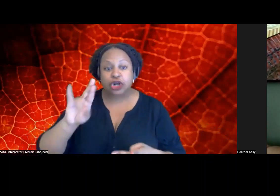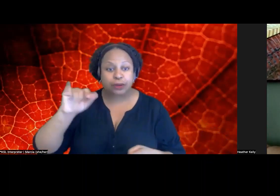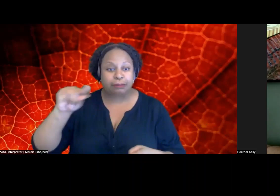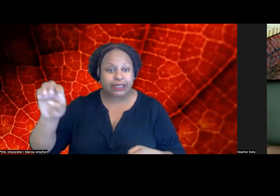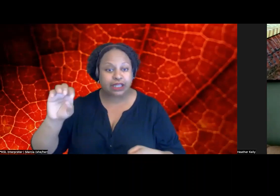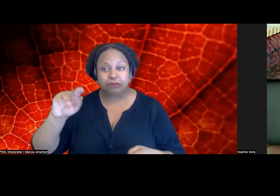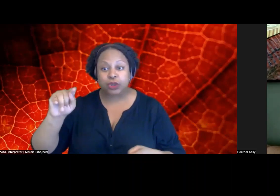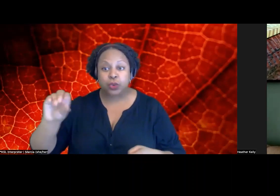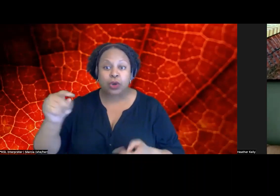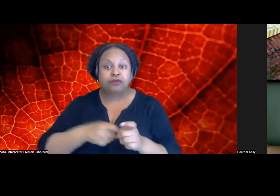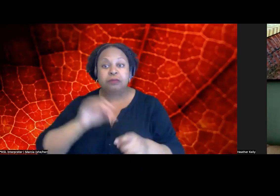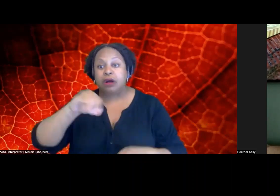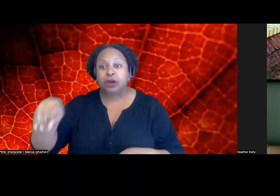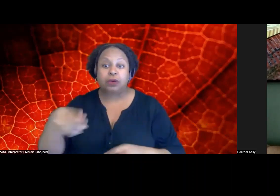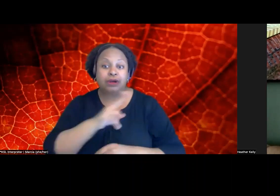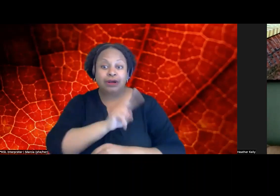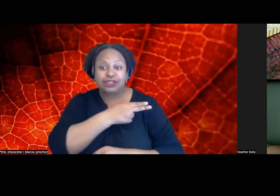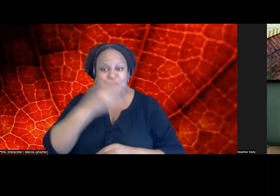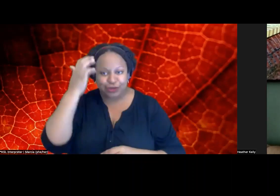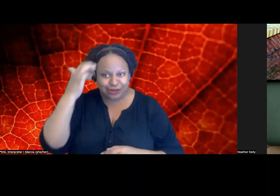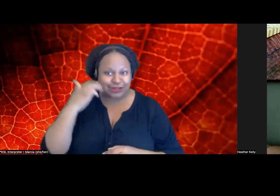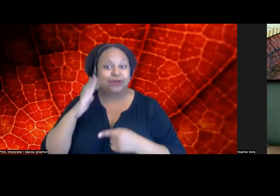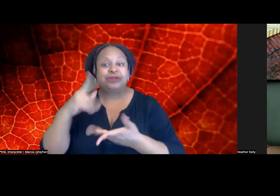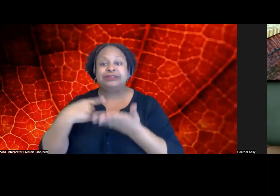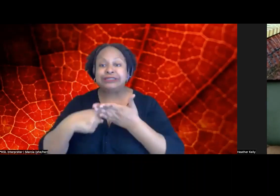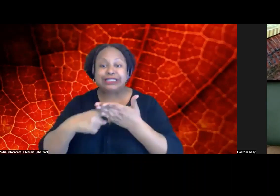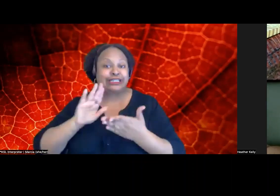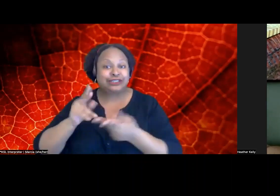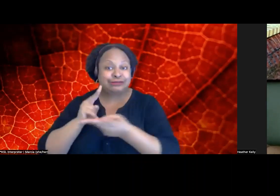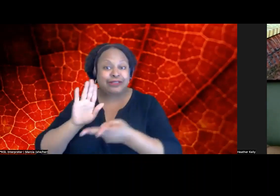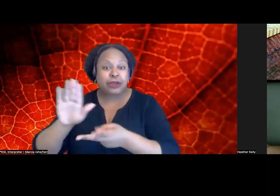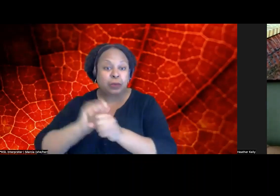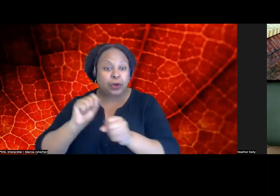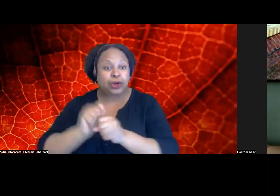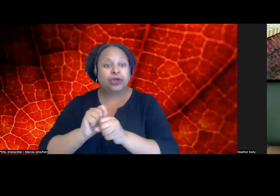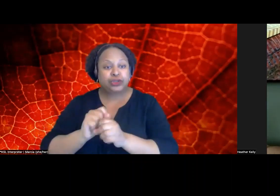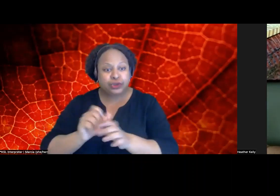They will be speaking about the work they have done to foster inclusion for